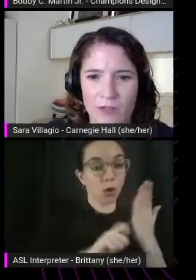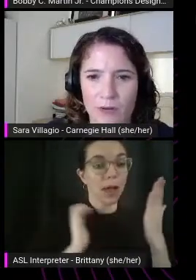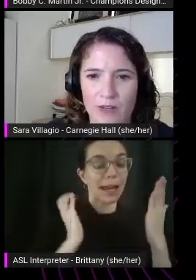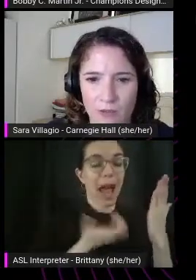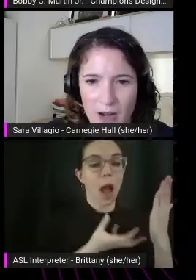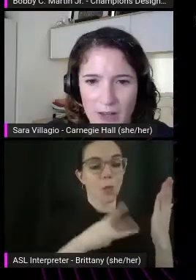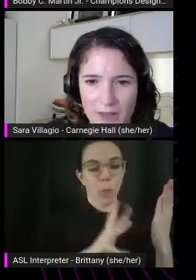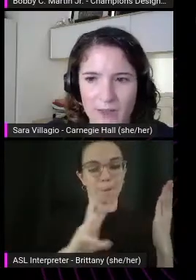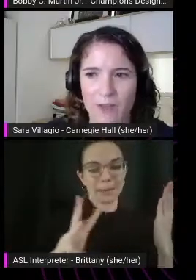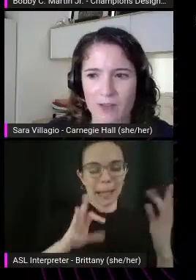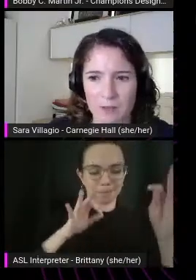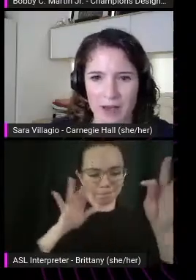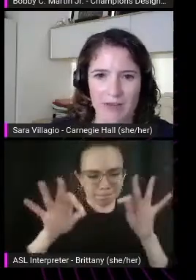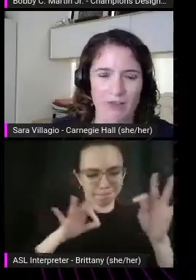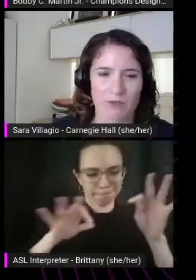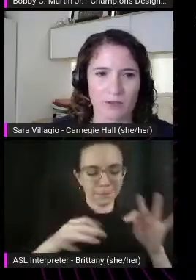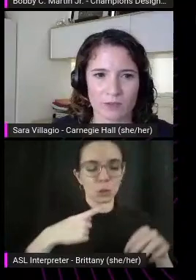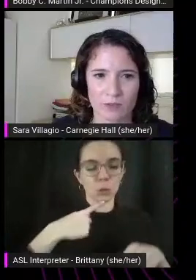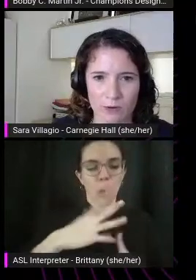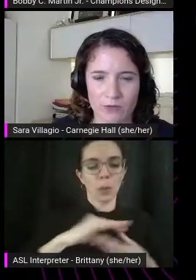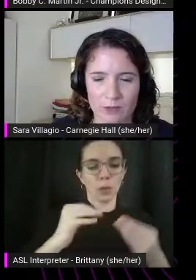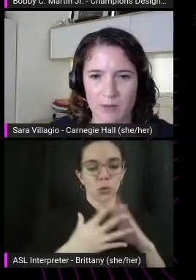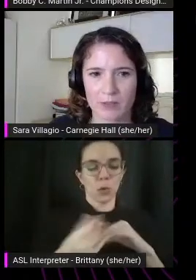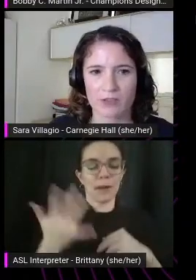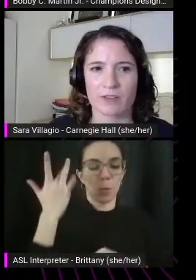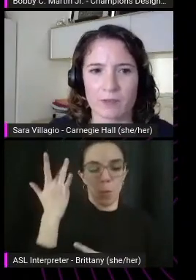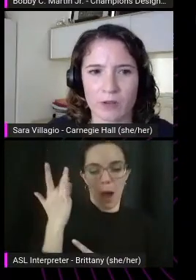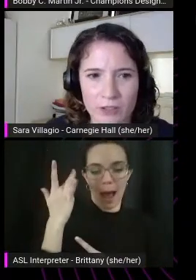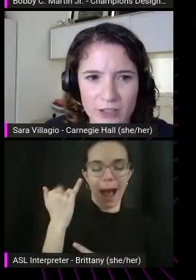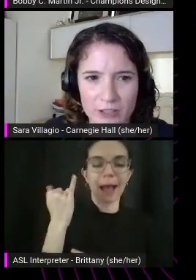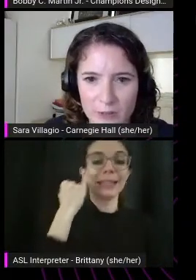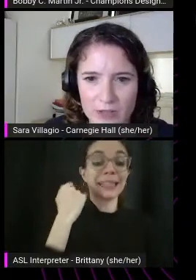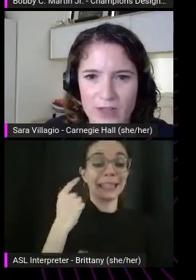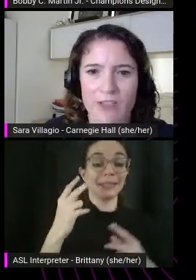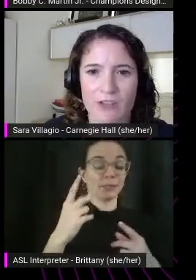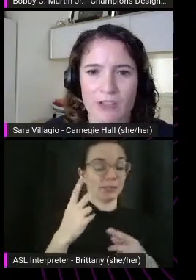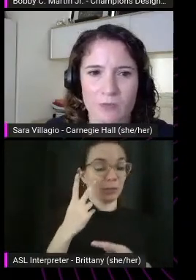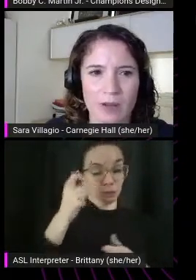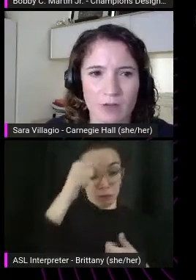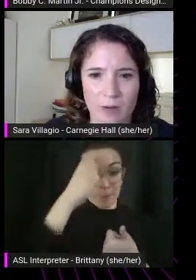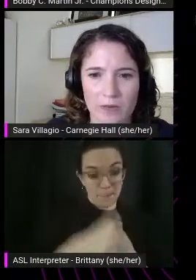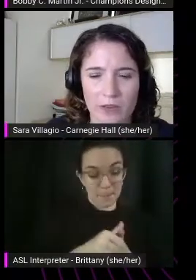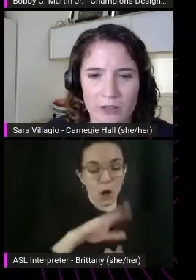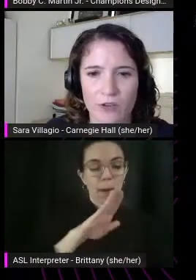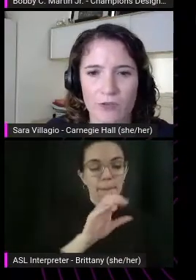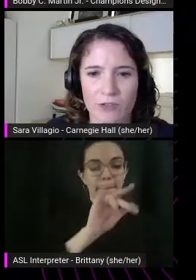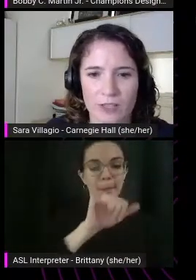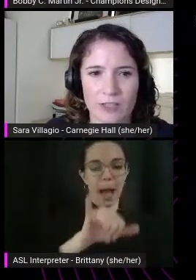story of why. If you think back to one of those quotes that Bobby shared from earlier in the presentation, you might remember that our donors needed